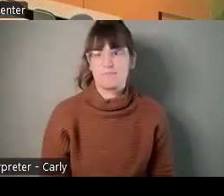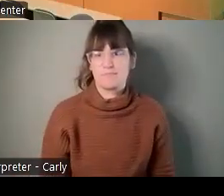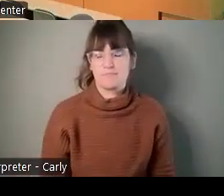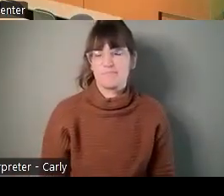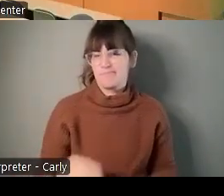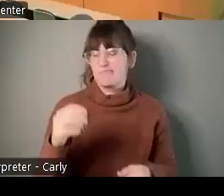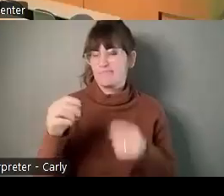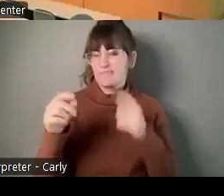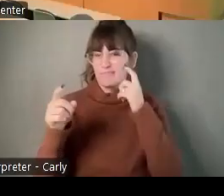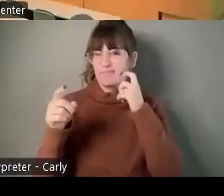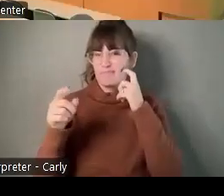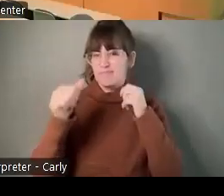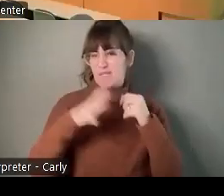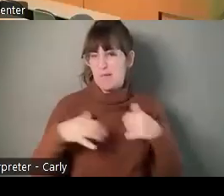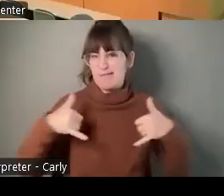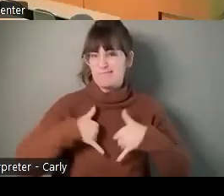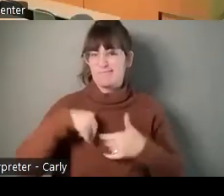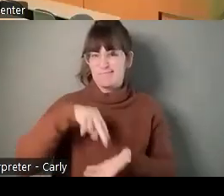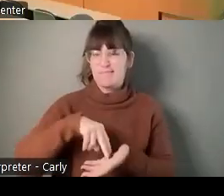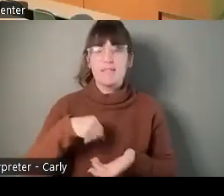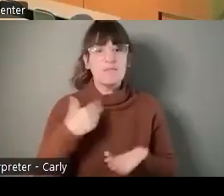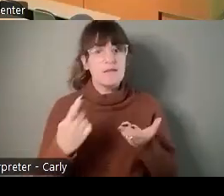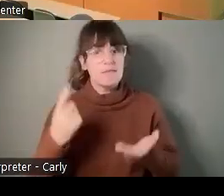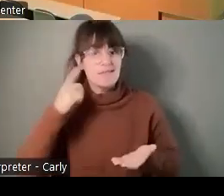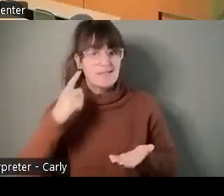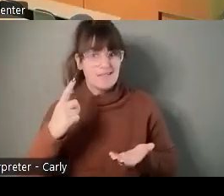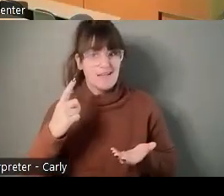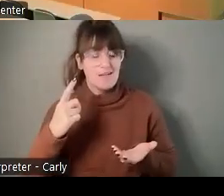intention and how to think about it, this map extremely well with the whole neurodeiversity